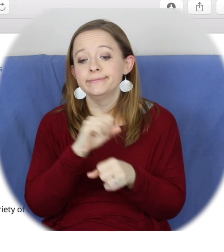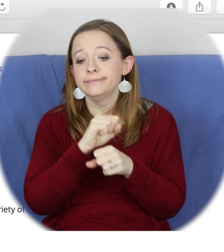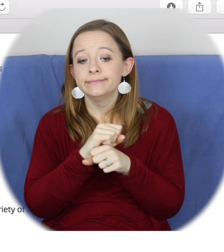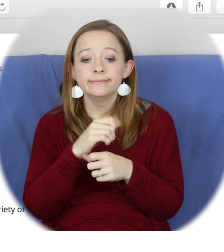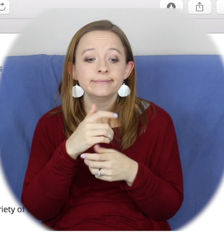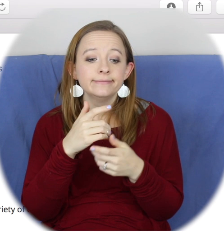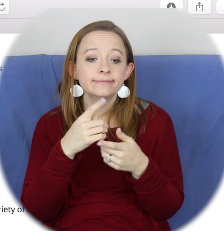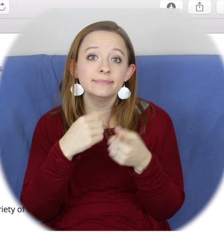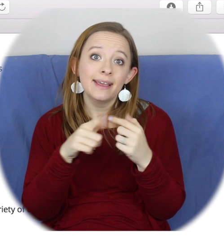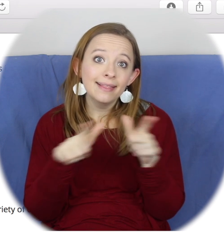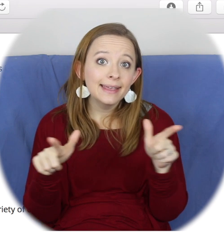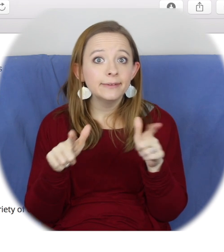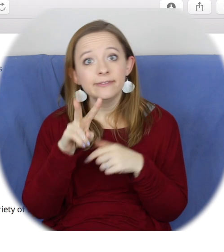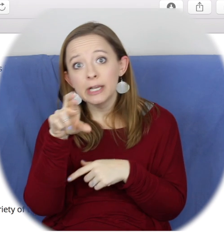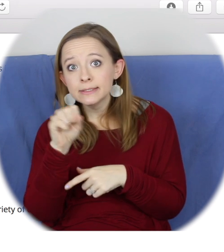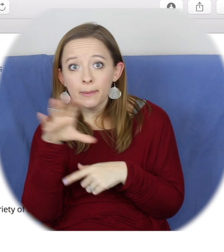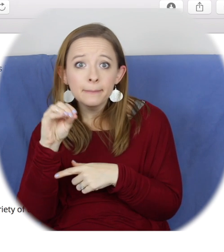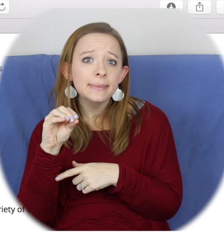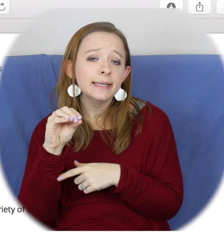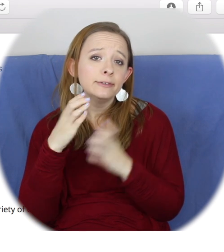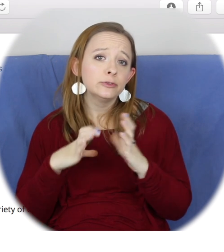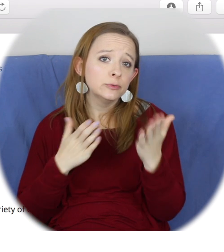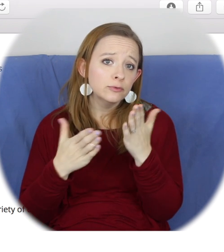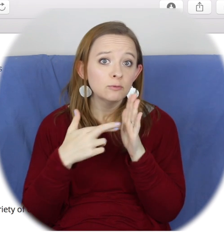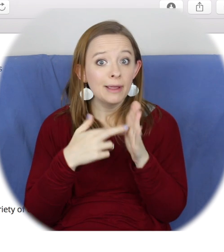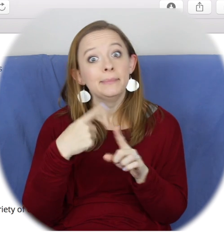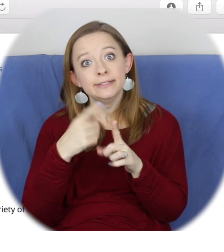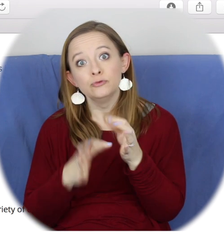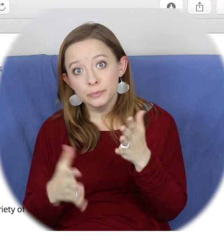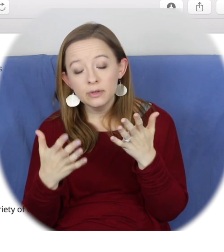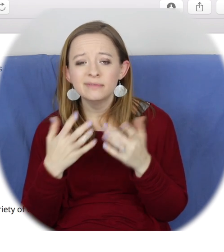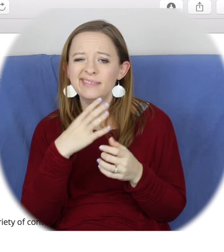working at a VRS company as a customer service representative and as an interpreter,